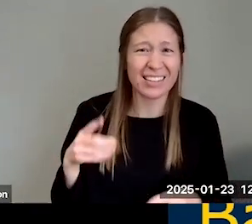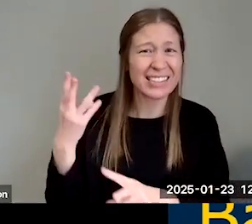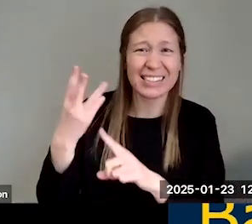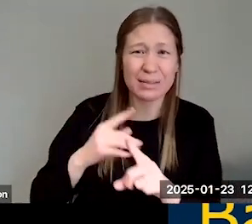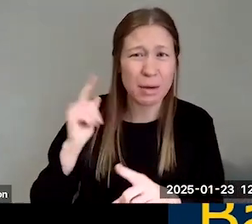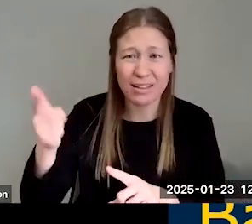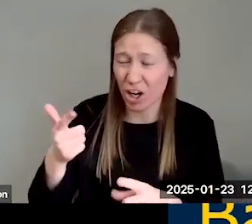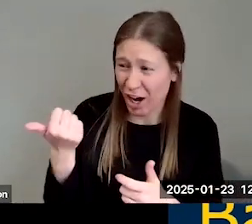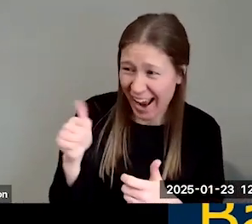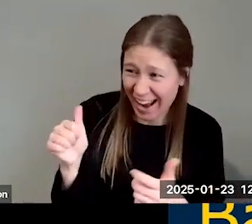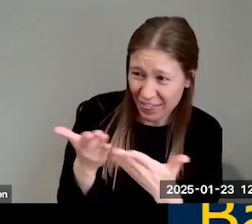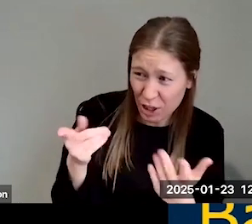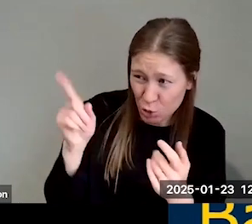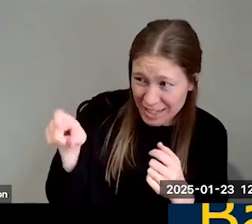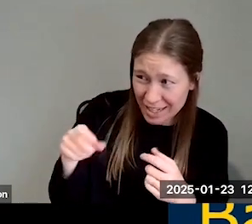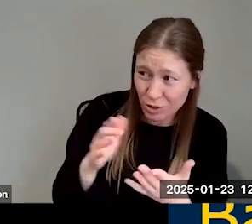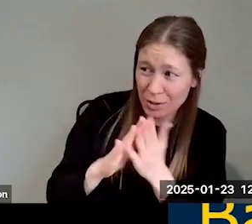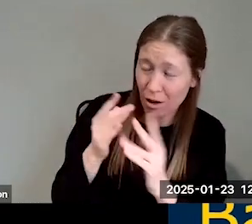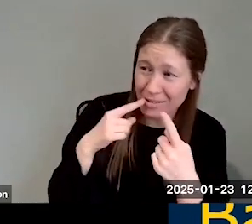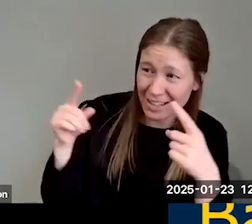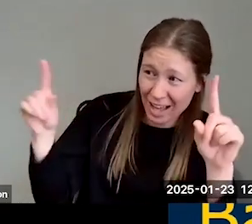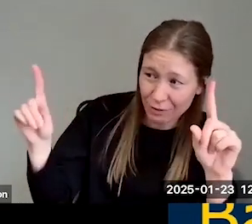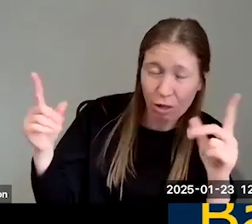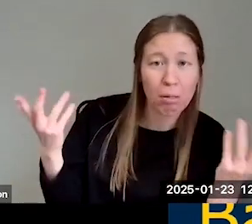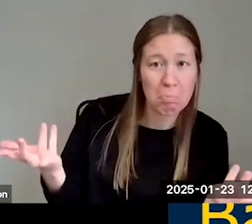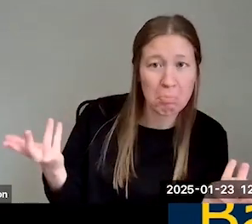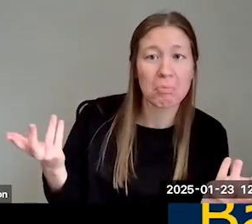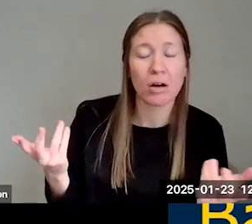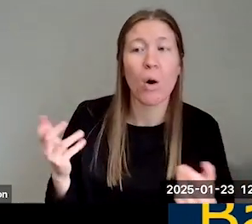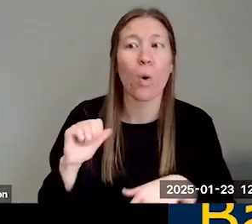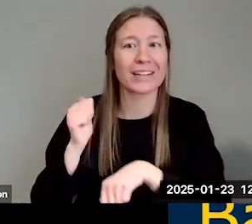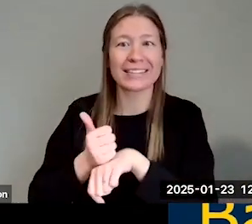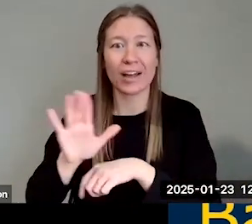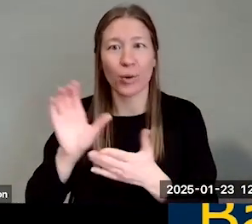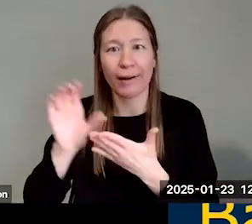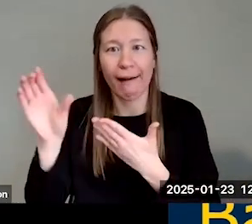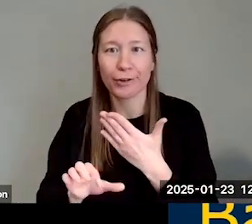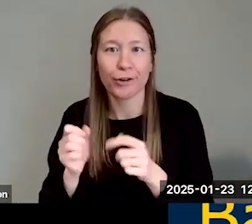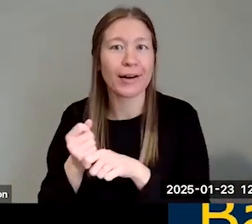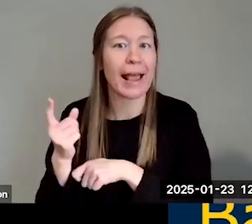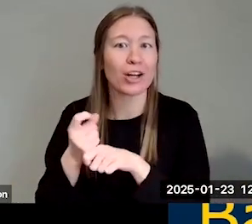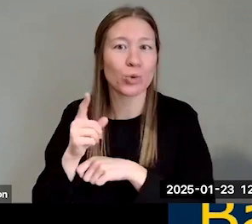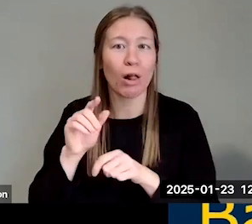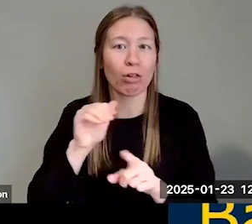or set your calendar for an annual reminder that you send out to all employees,